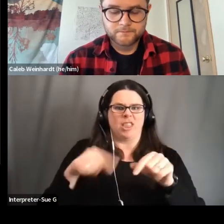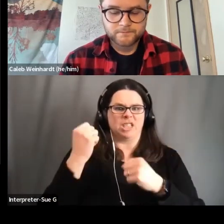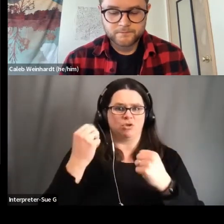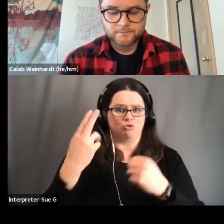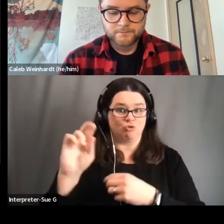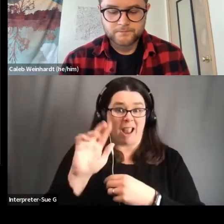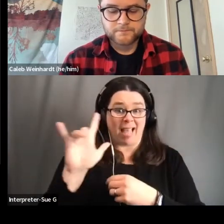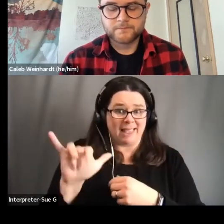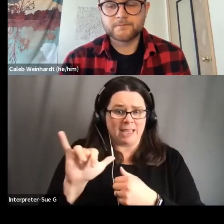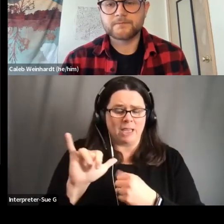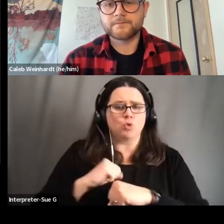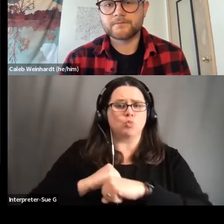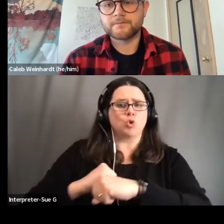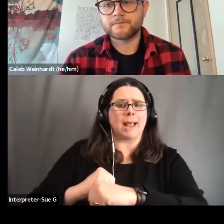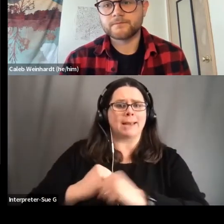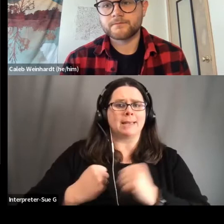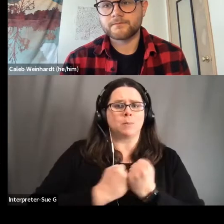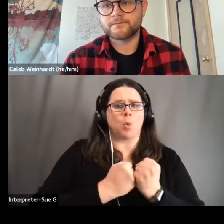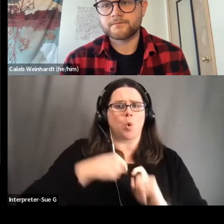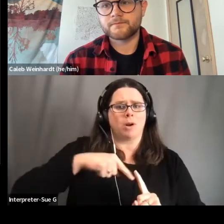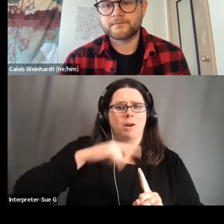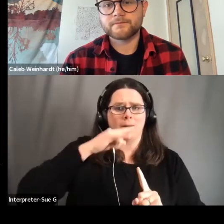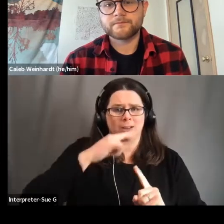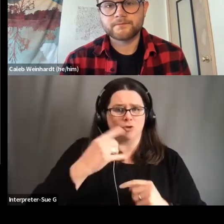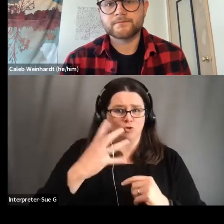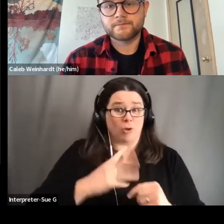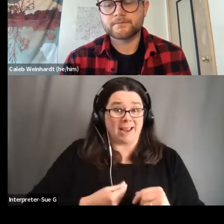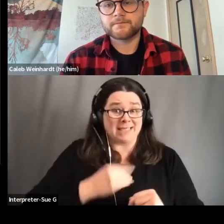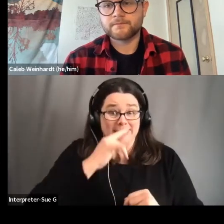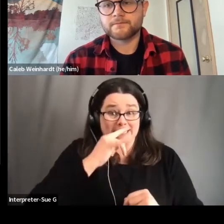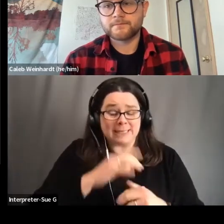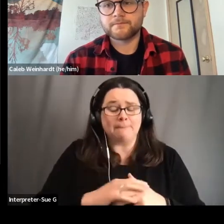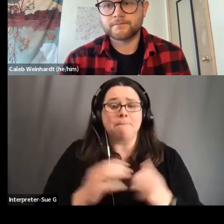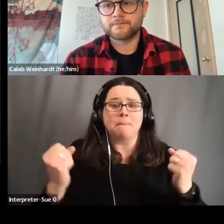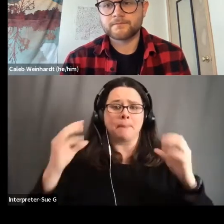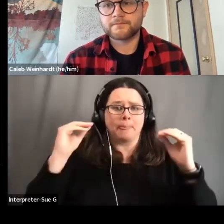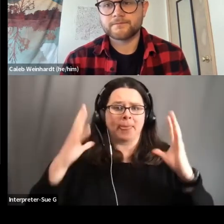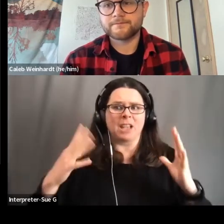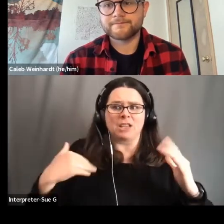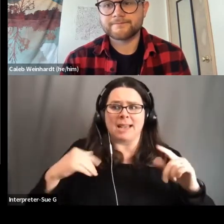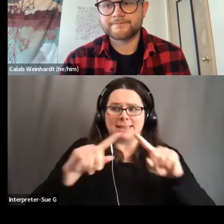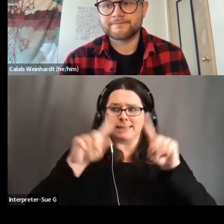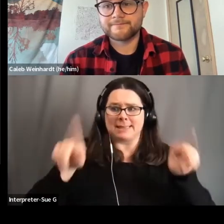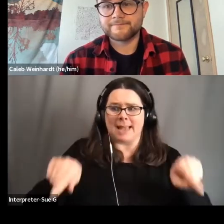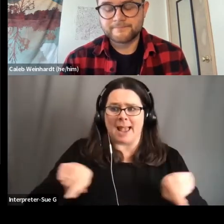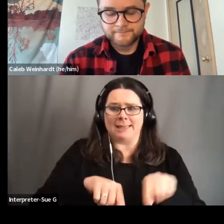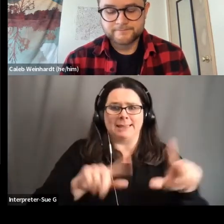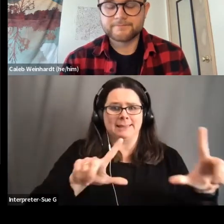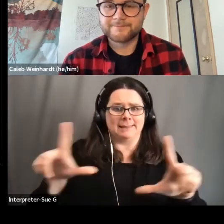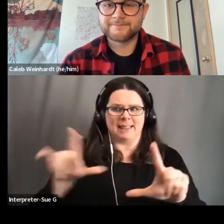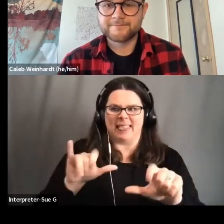To protect and support trans kids and many of the teachers had signs like the ones that are in this photo which say